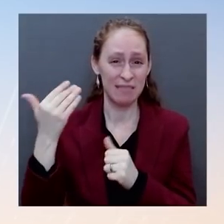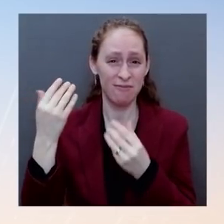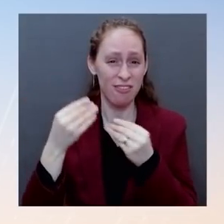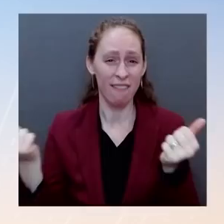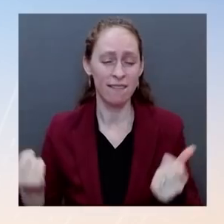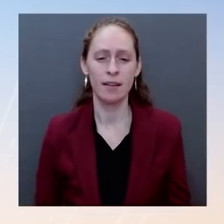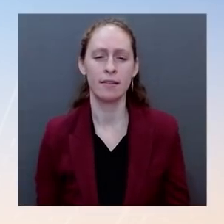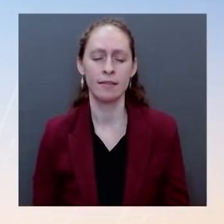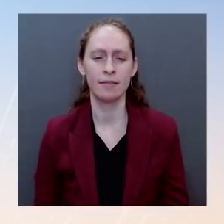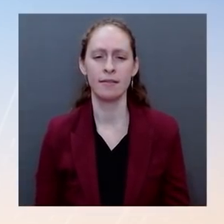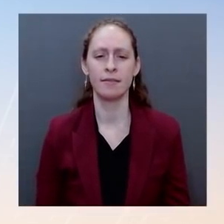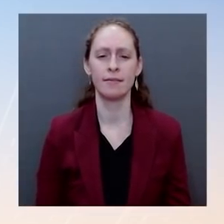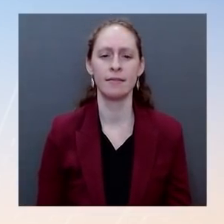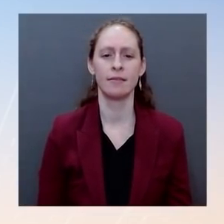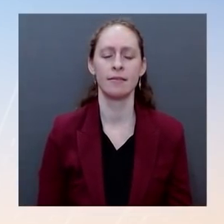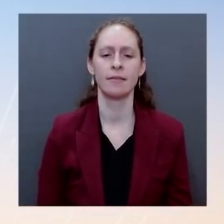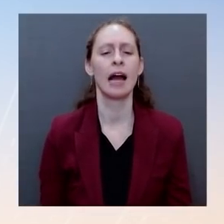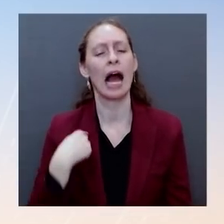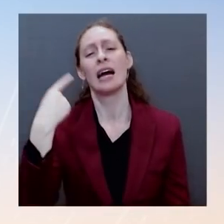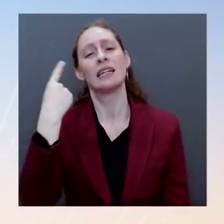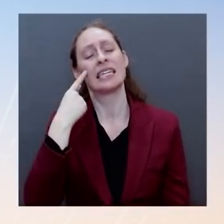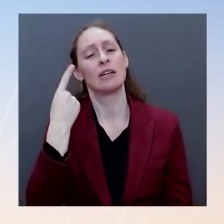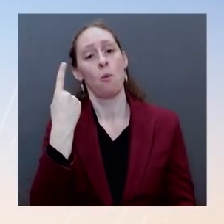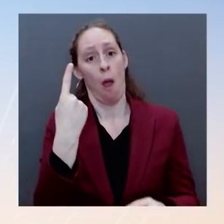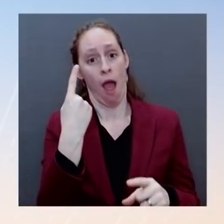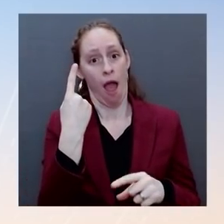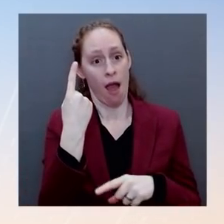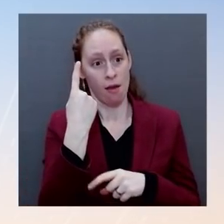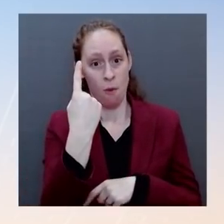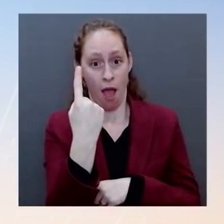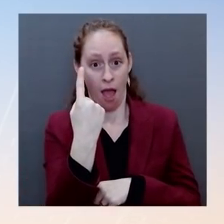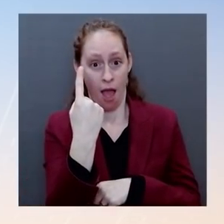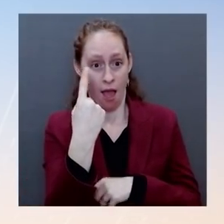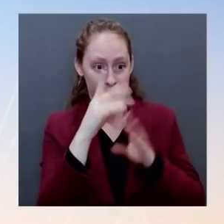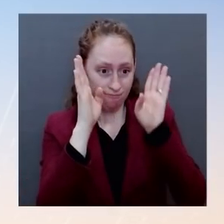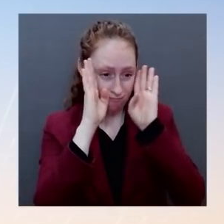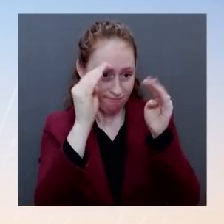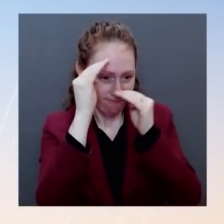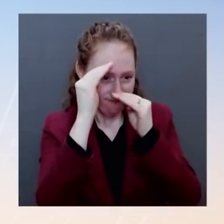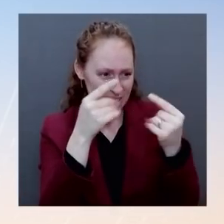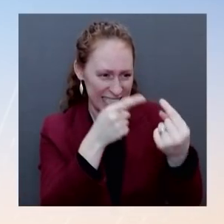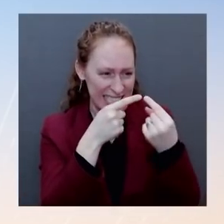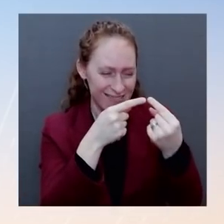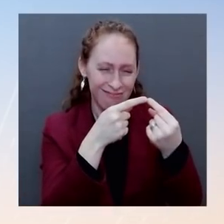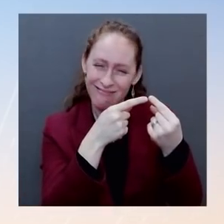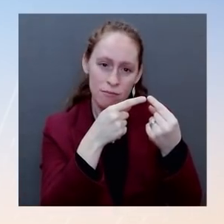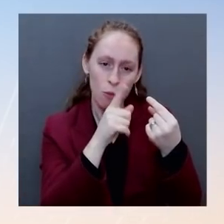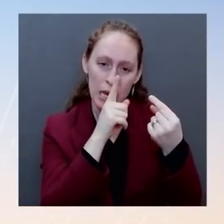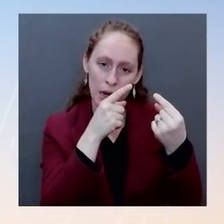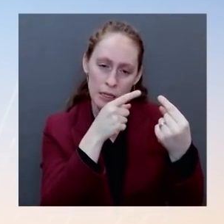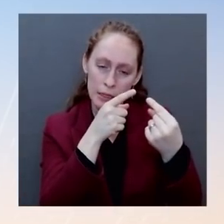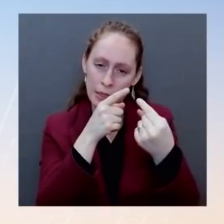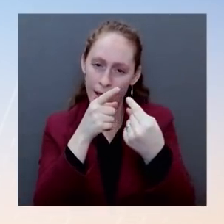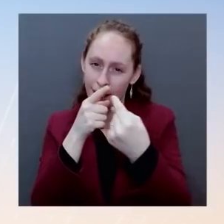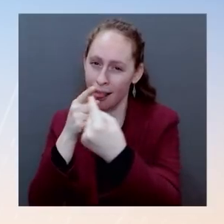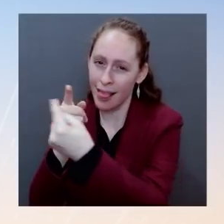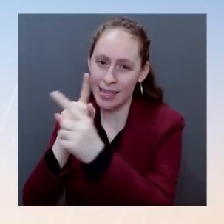the steps we're taking to address supply chain challenges. And there's no question those have been impacted by the pandemic, have also been impacted